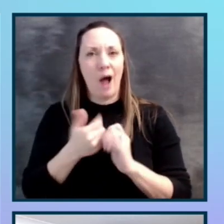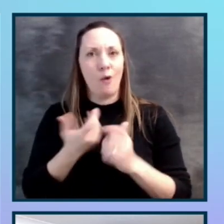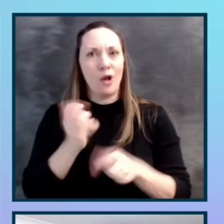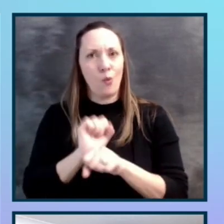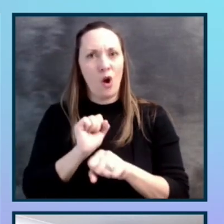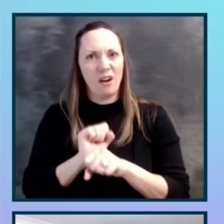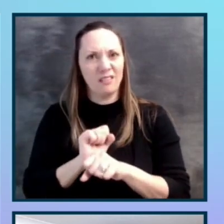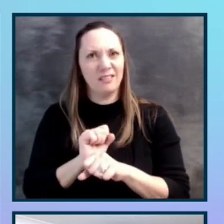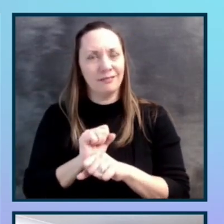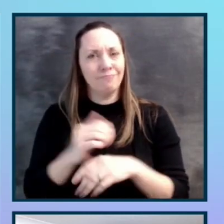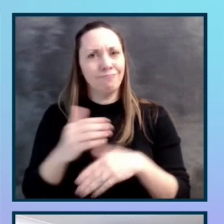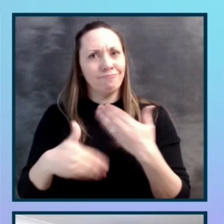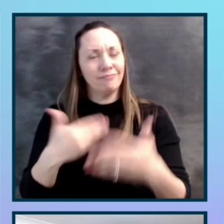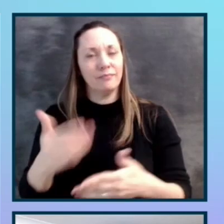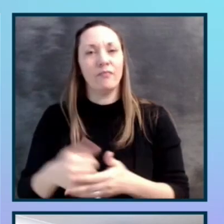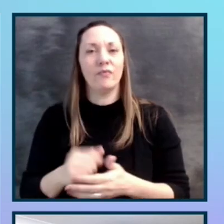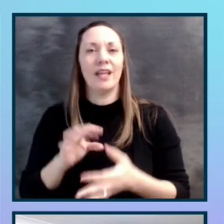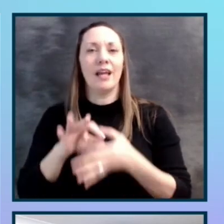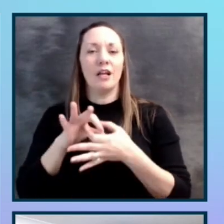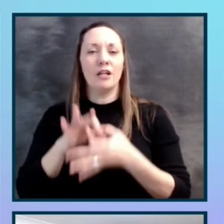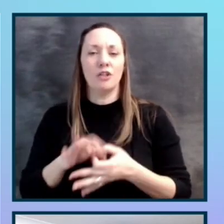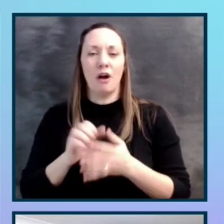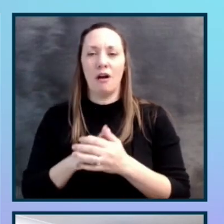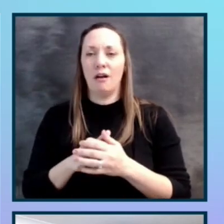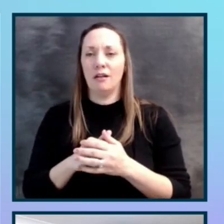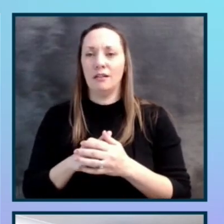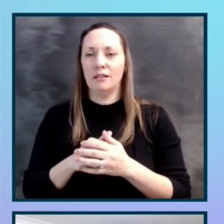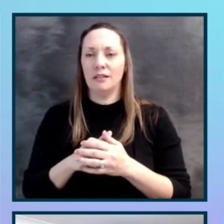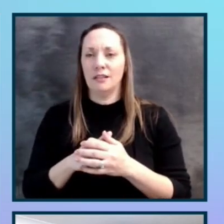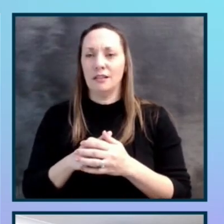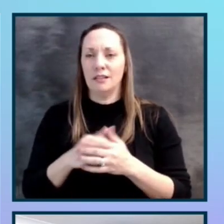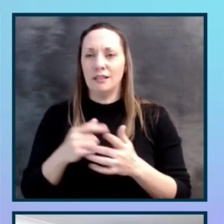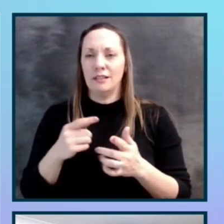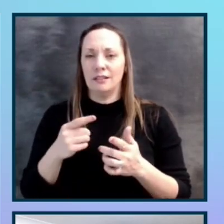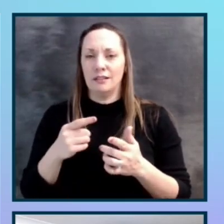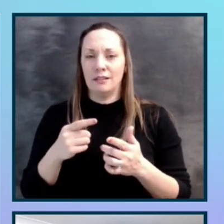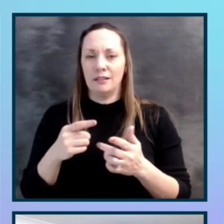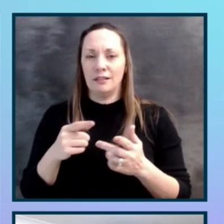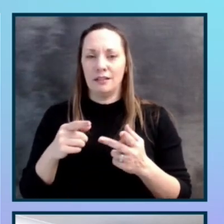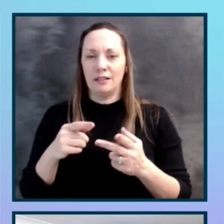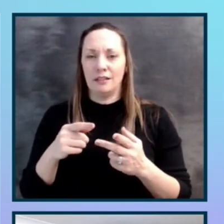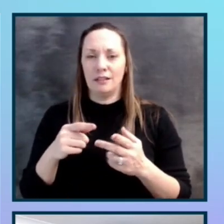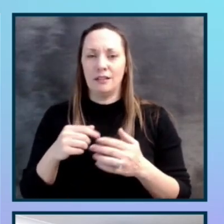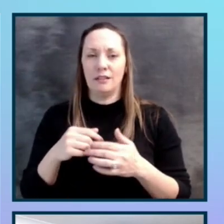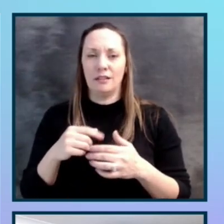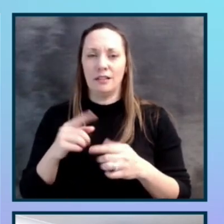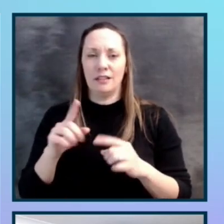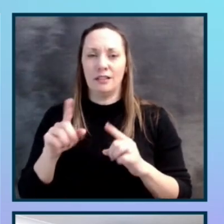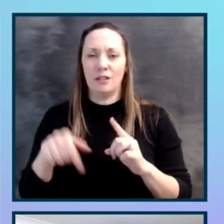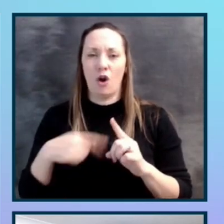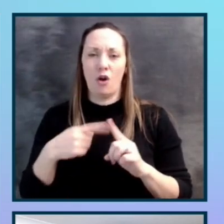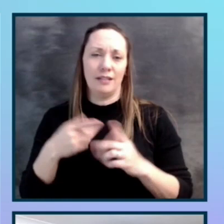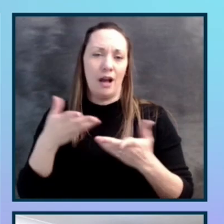partly because it's all down to the way you are facing, which I'll come on in a second. So let's roll the clip and you'll see helm navigation